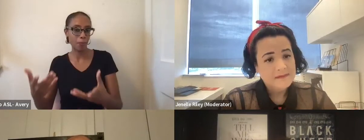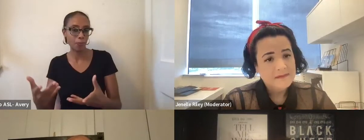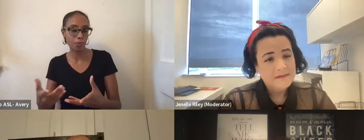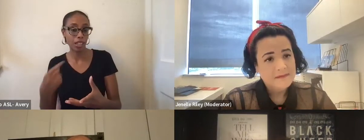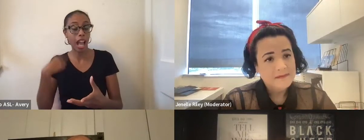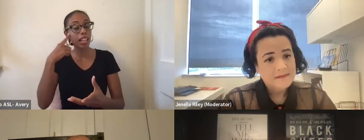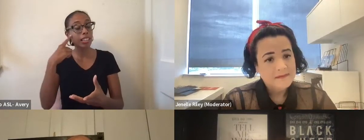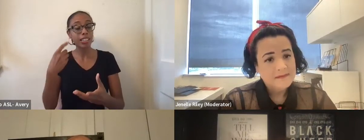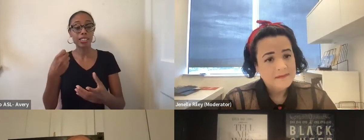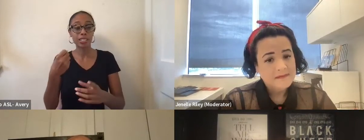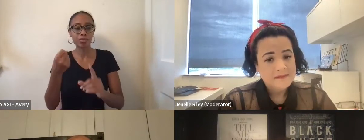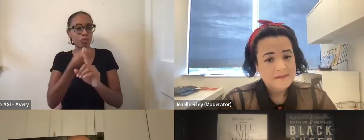Diana died, they're playing cards.